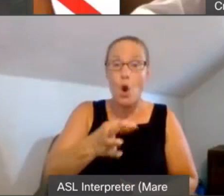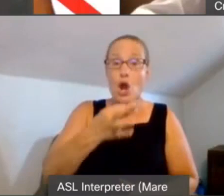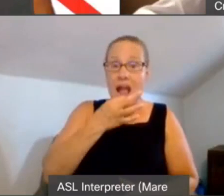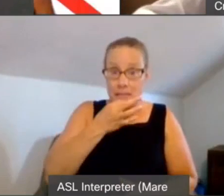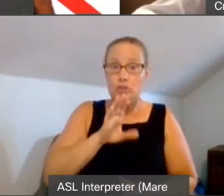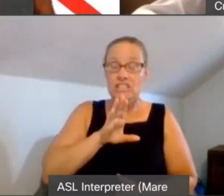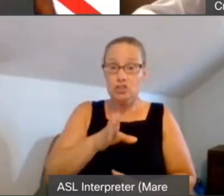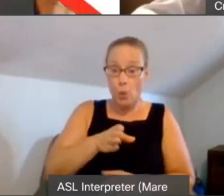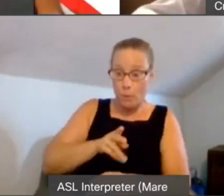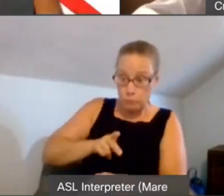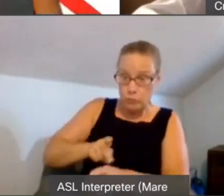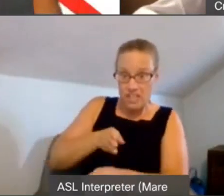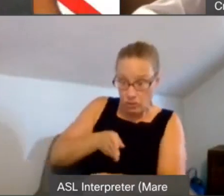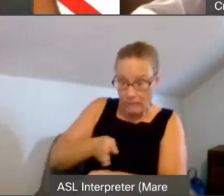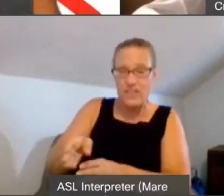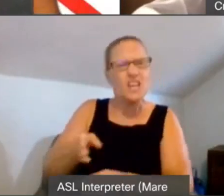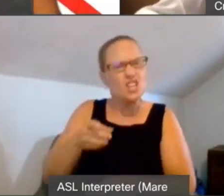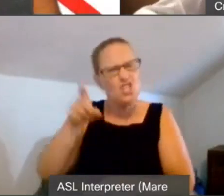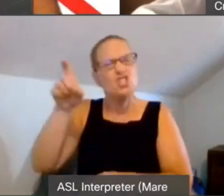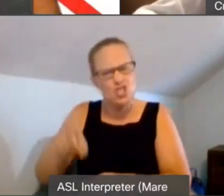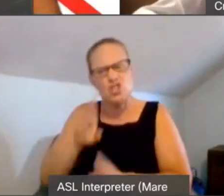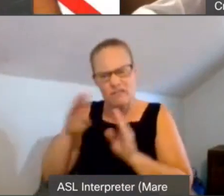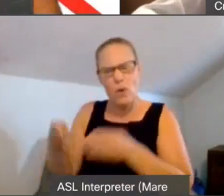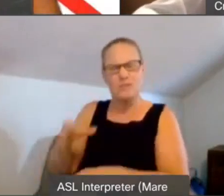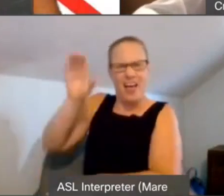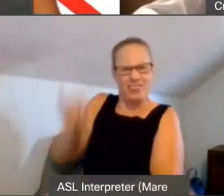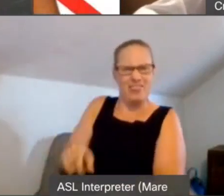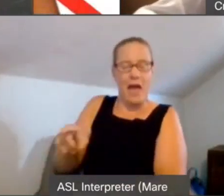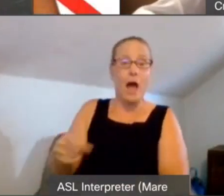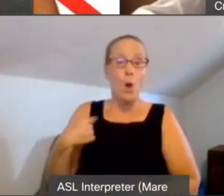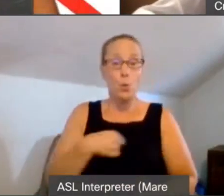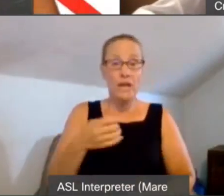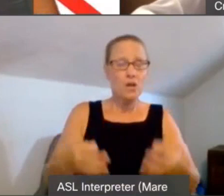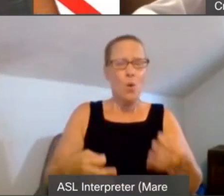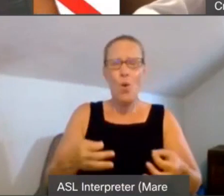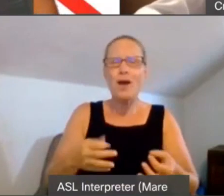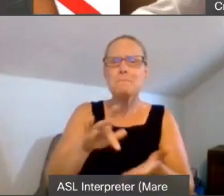we don't make treatment determinations or medical determinations, you know and I like to say,